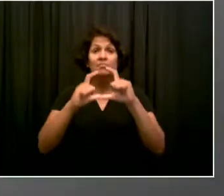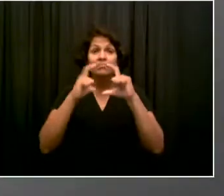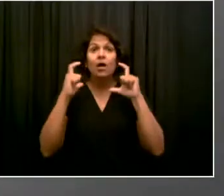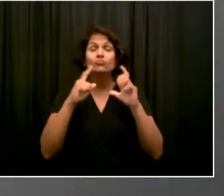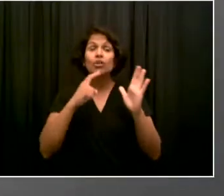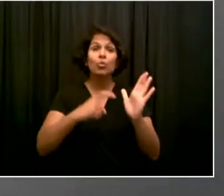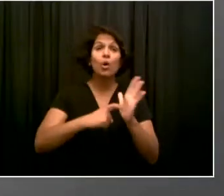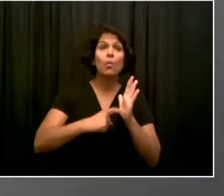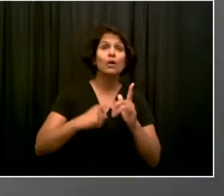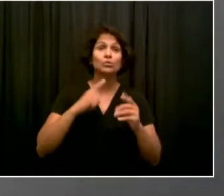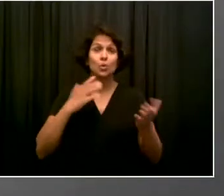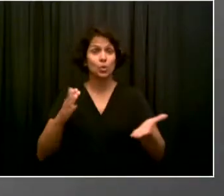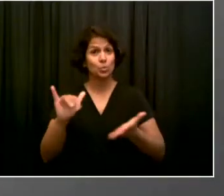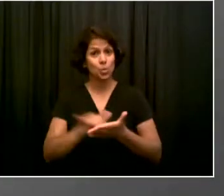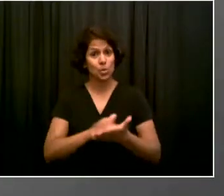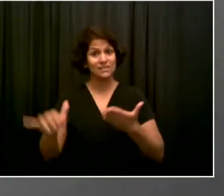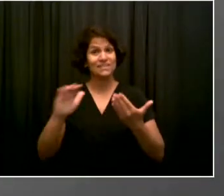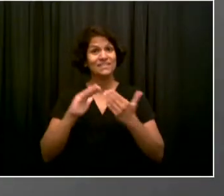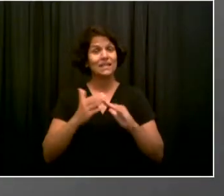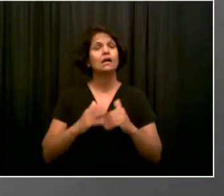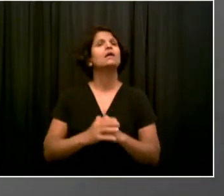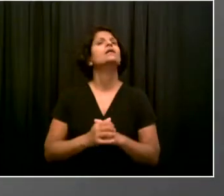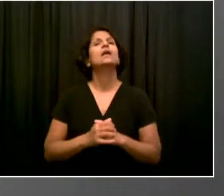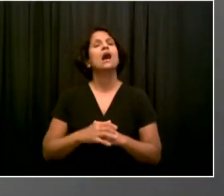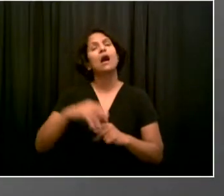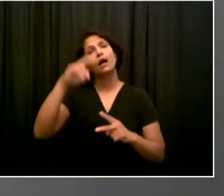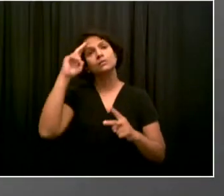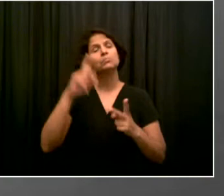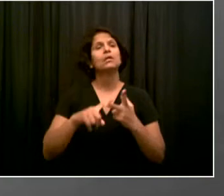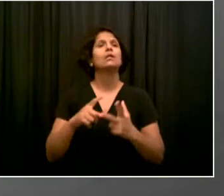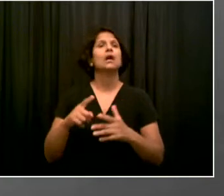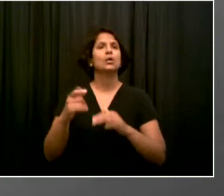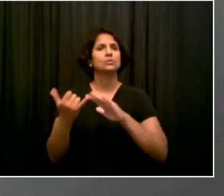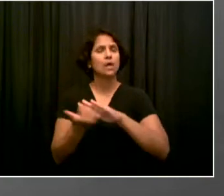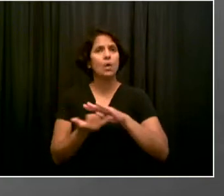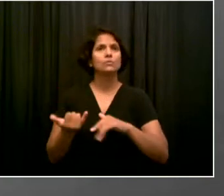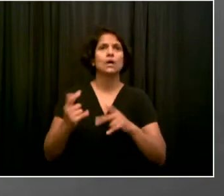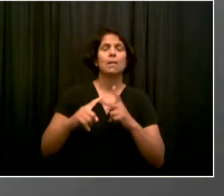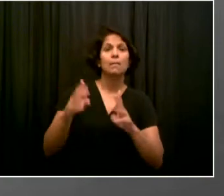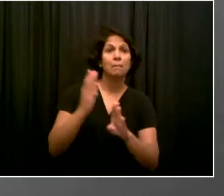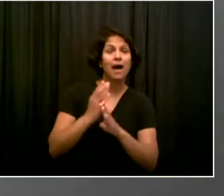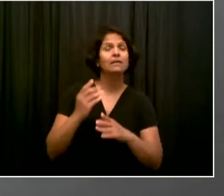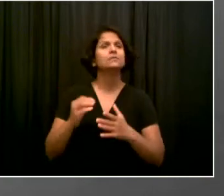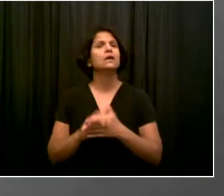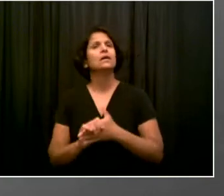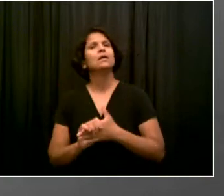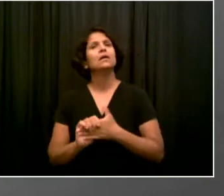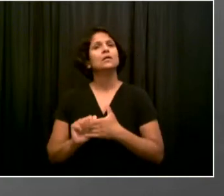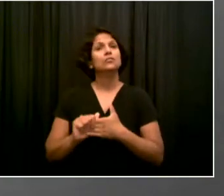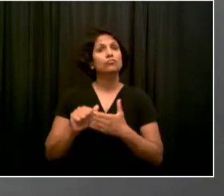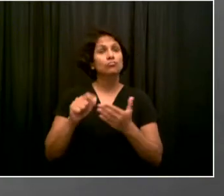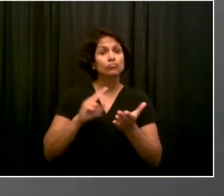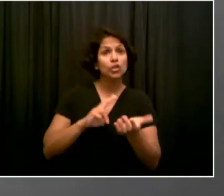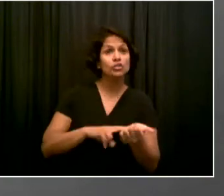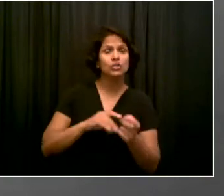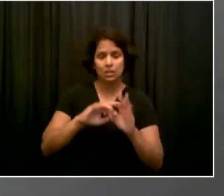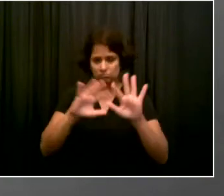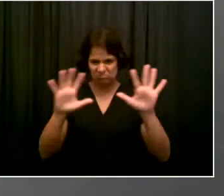MR.AY MO, RI THINK YOU COVER THE IMPORTANT POINTS, WE DO HAVE A MASK MANDATE IN NEW